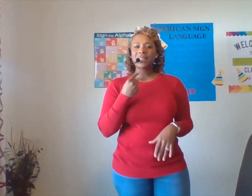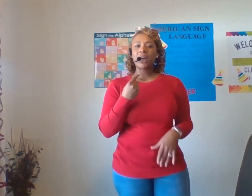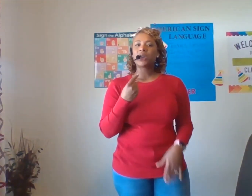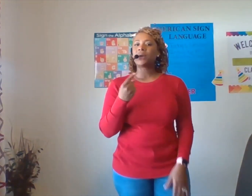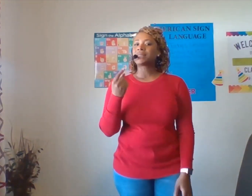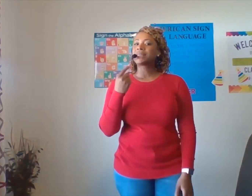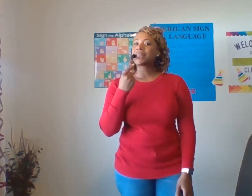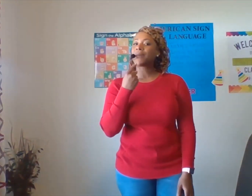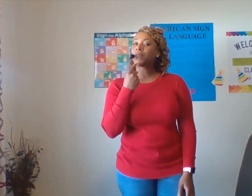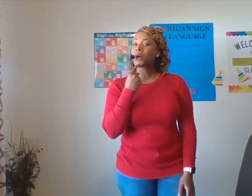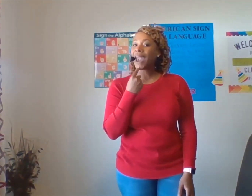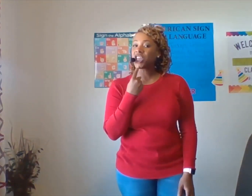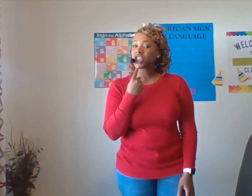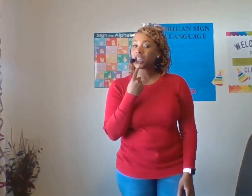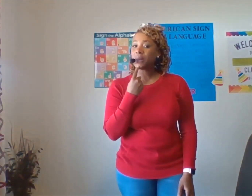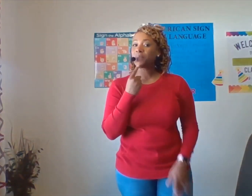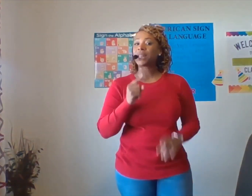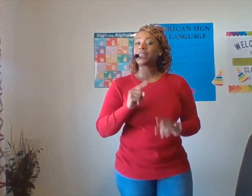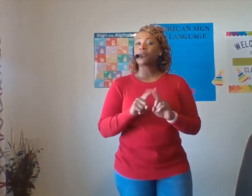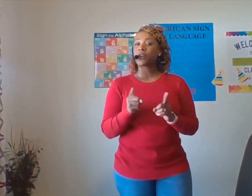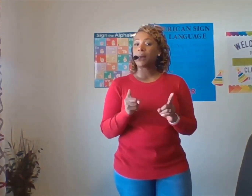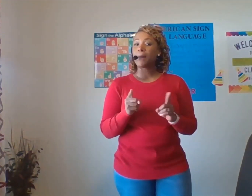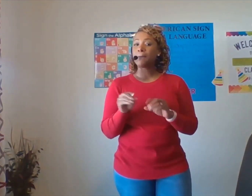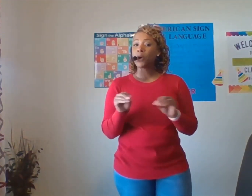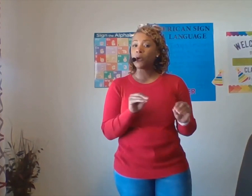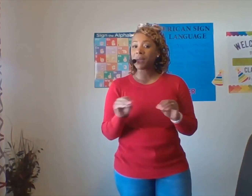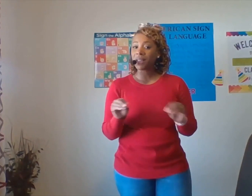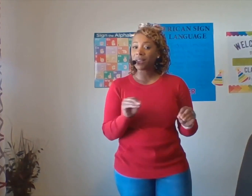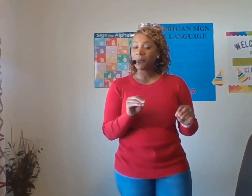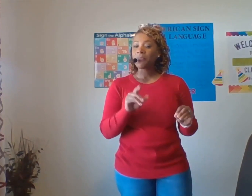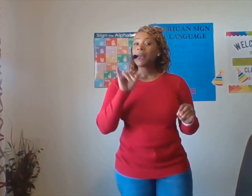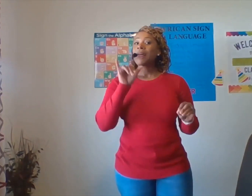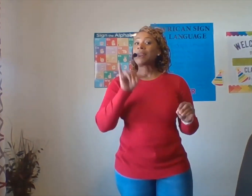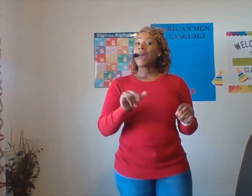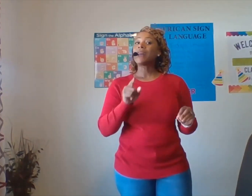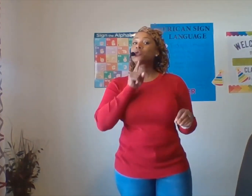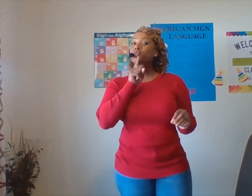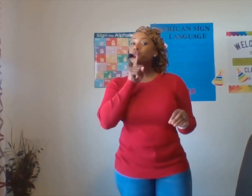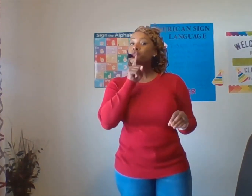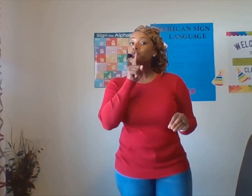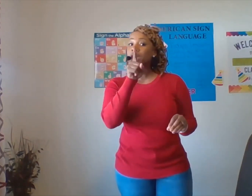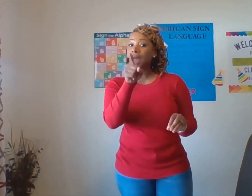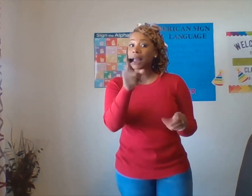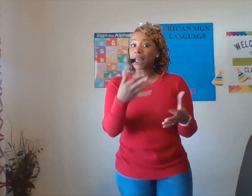tell you it's the same location but a different movement that's really